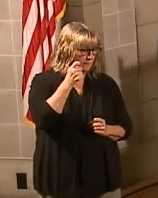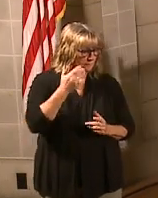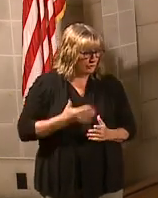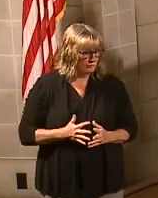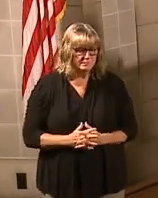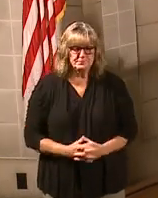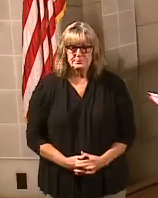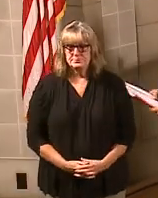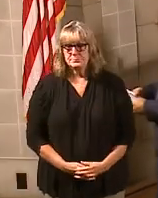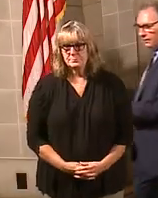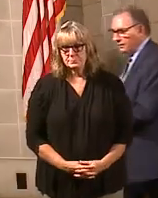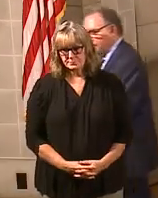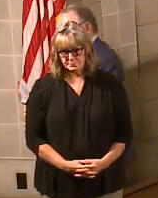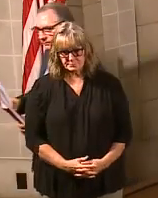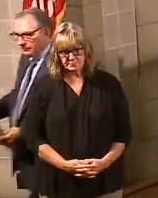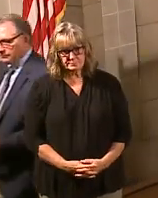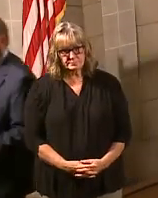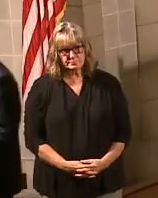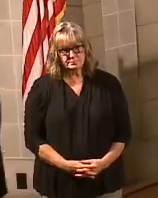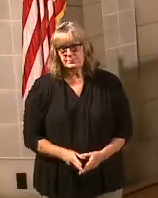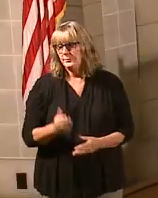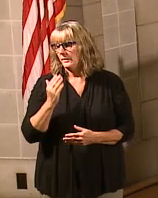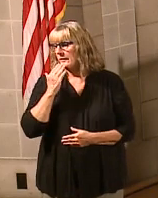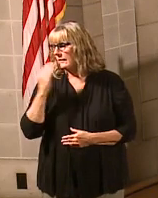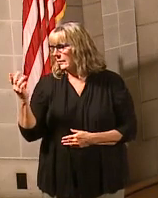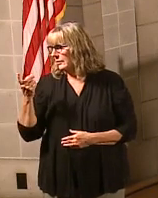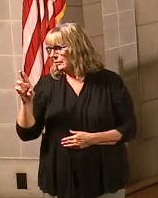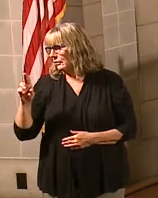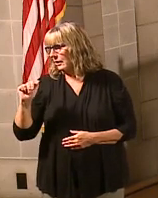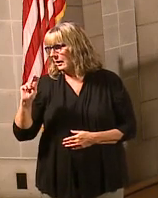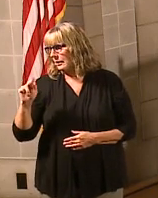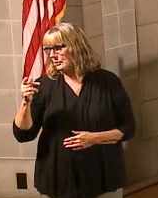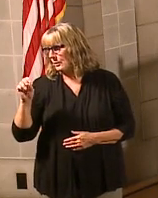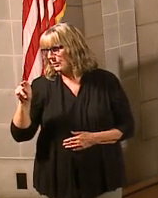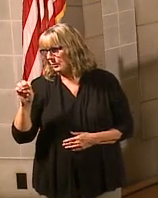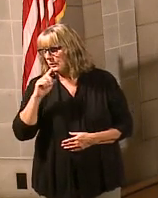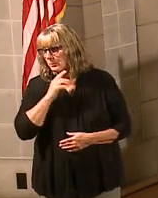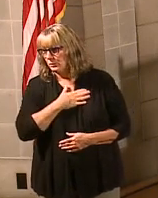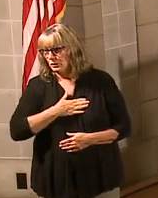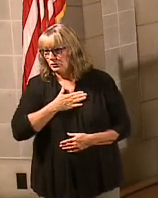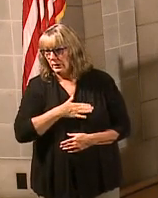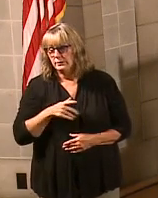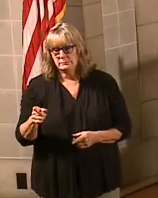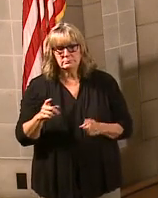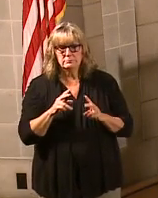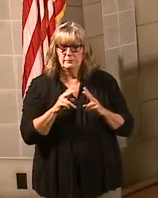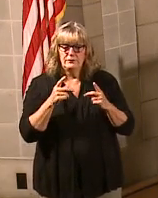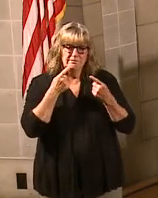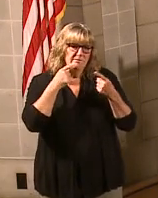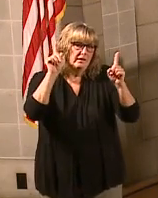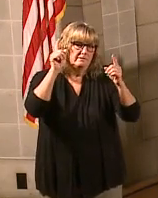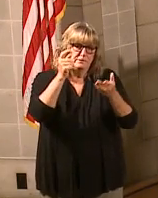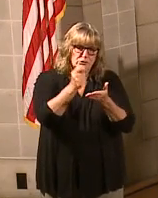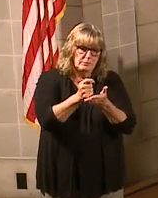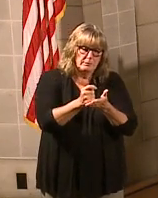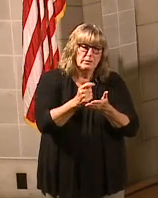THERAPY AS WE MENTIONED HERE AND TURN IT BACK TO YOU, GOVERNOR.